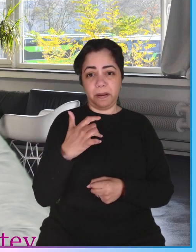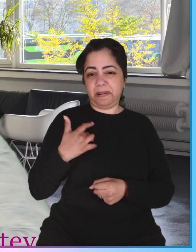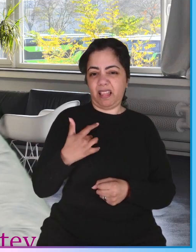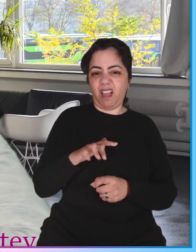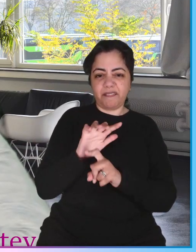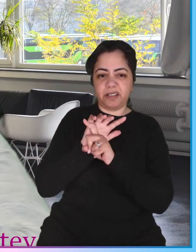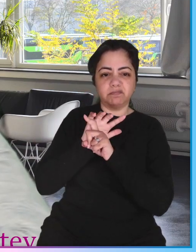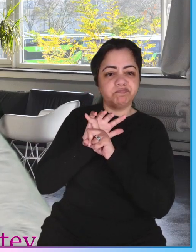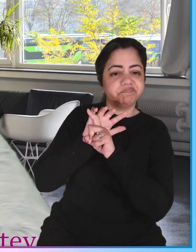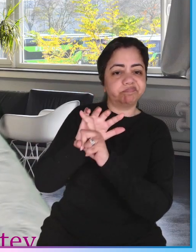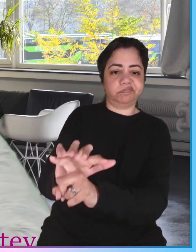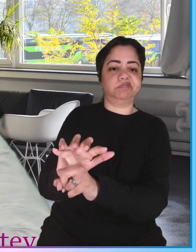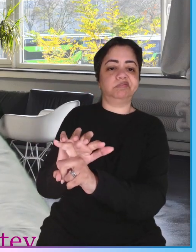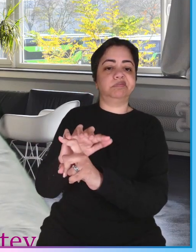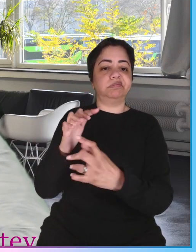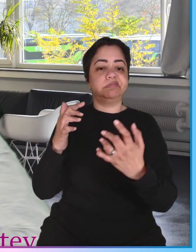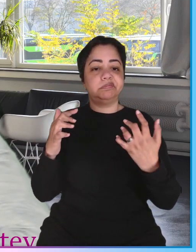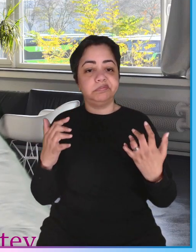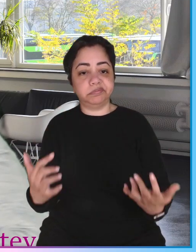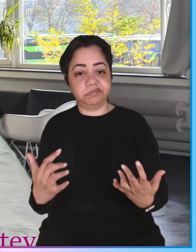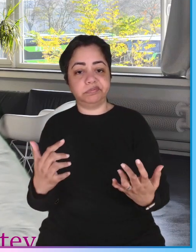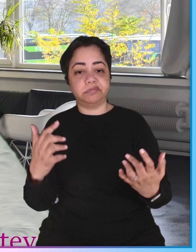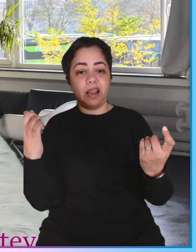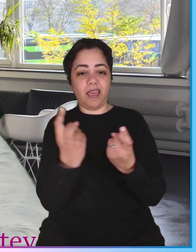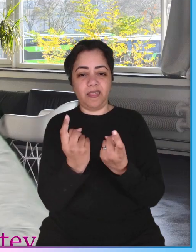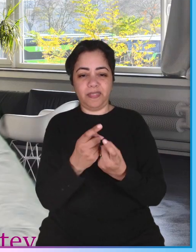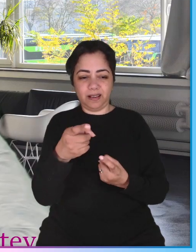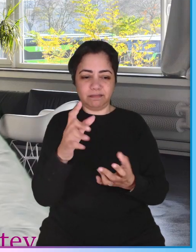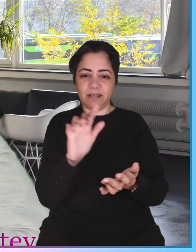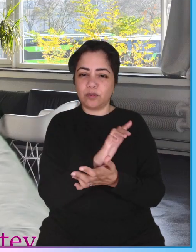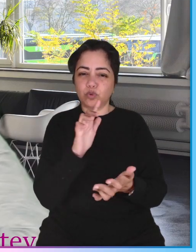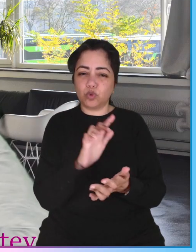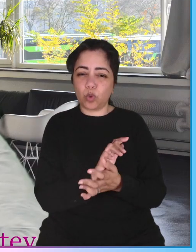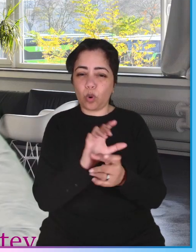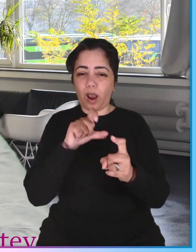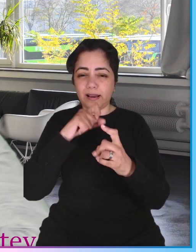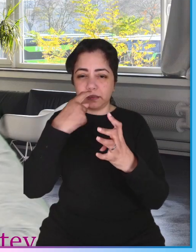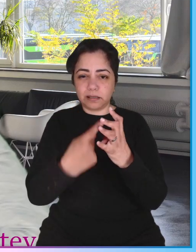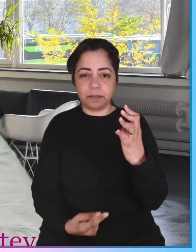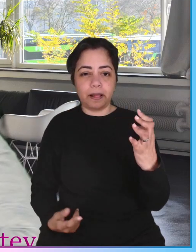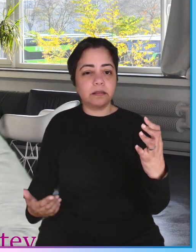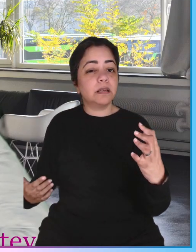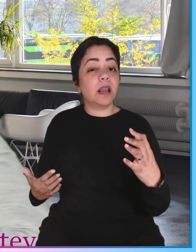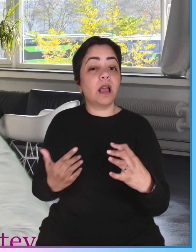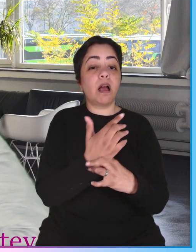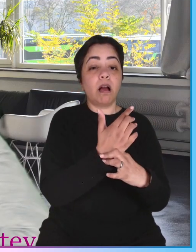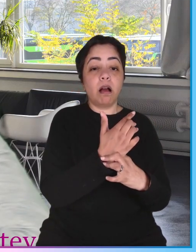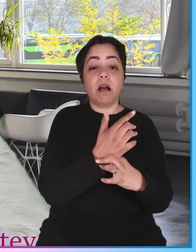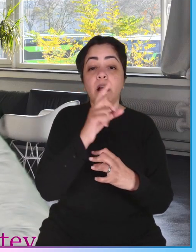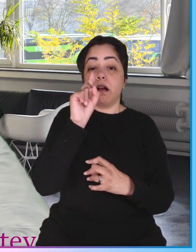maybe life is boxing you out a little bit and your disabilities are getting in the way of things that you’d otherwise really enjoy.